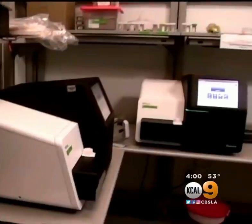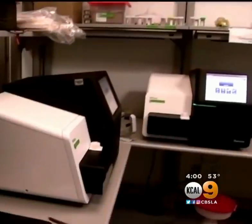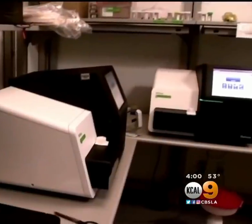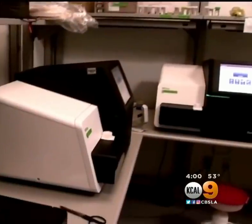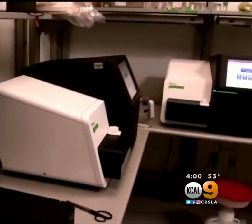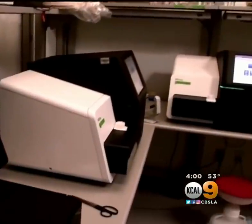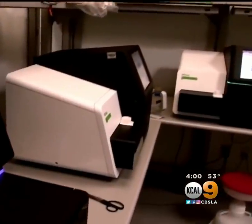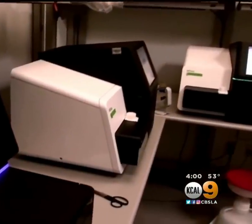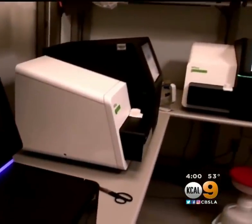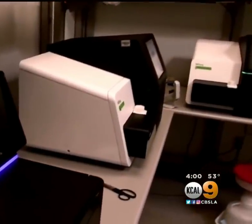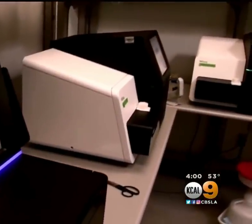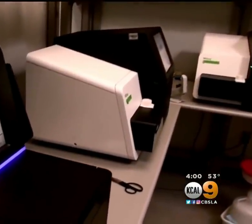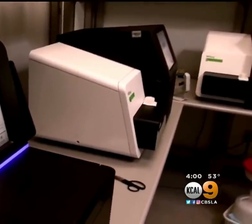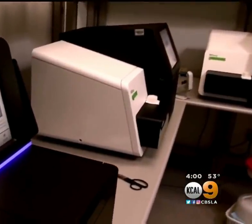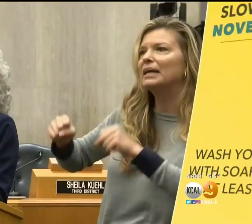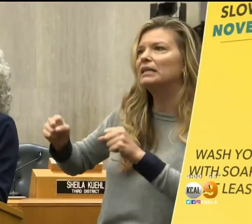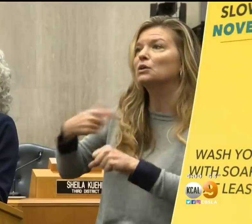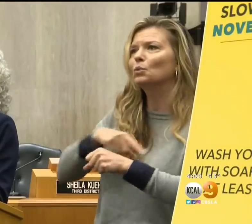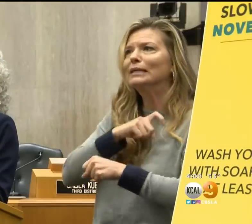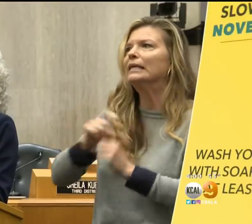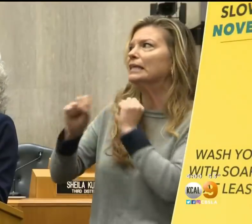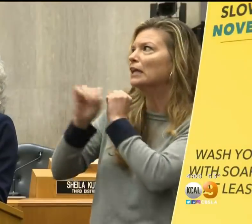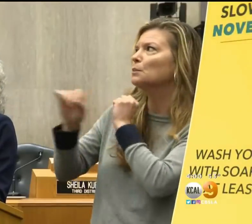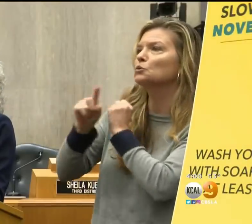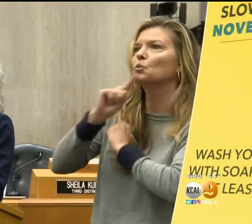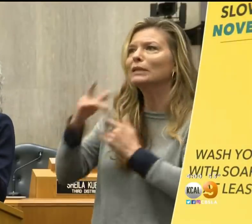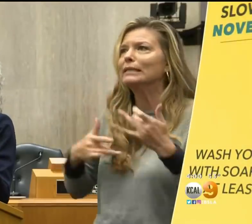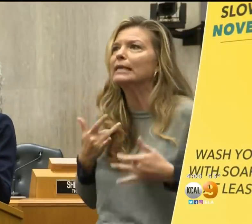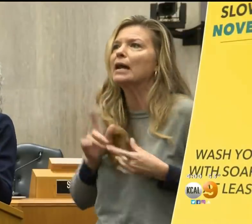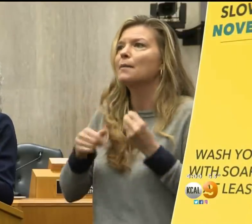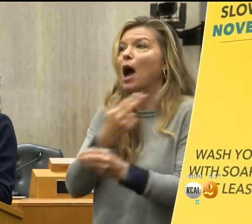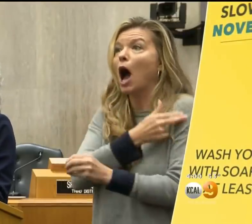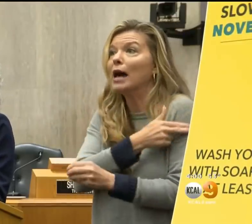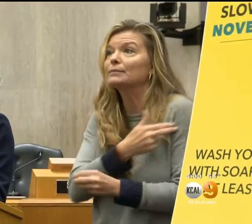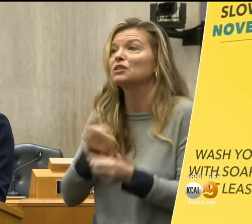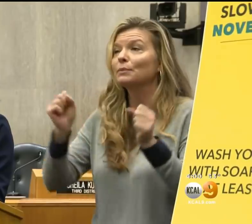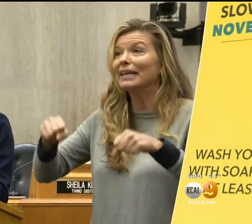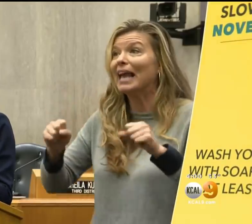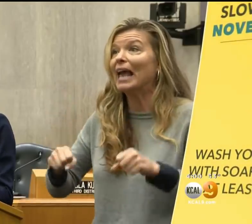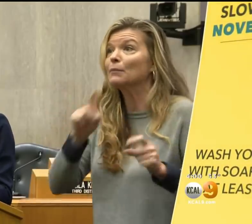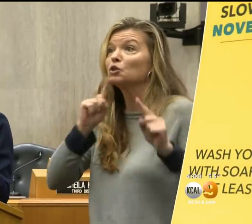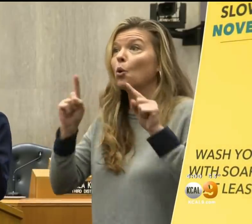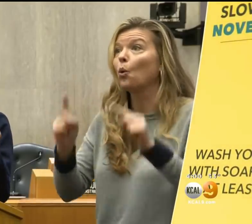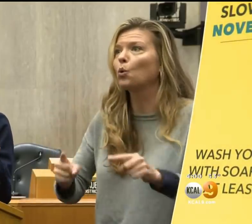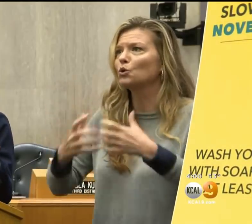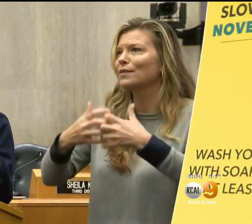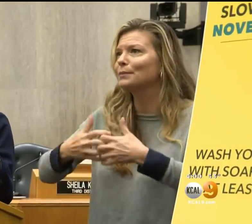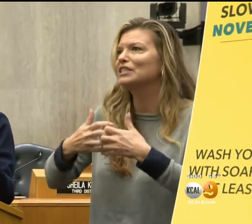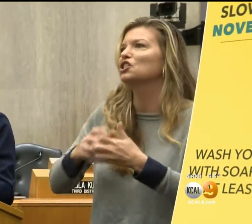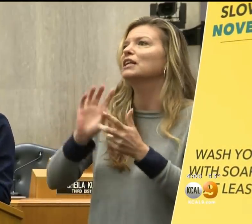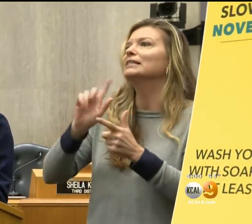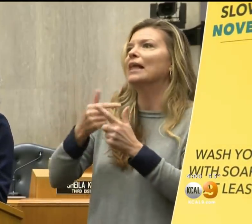KITS WITH THE ESSENTIAL INGREDIENTS TO CONDUCT THOSE TESTS HAVE ARRIVED. FOR PUBLIC HEALTH LAB WE ARE